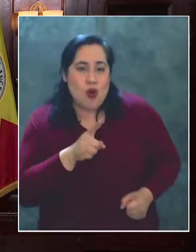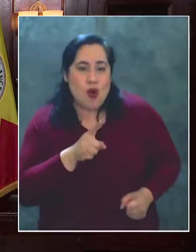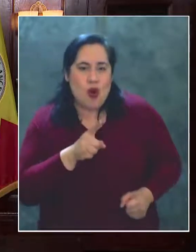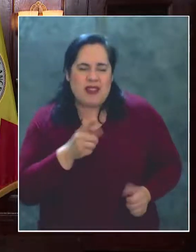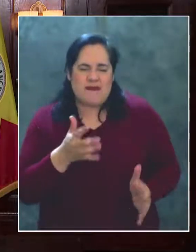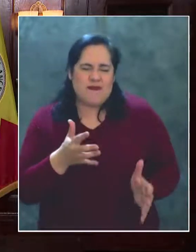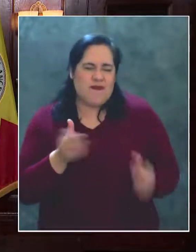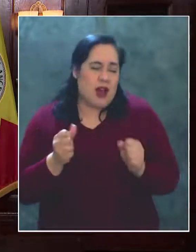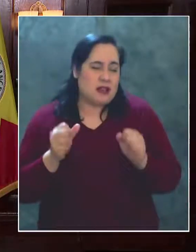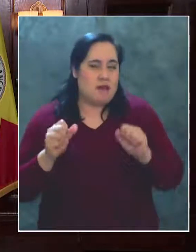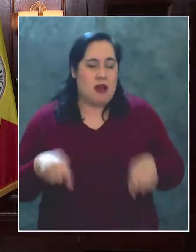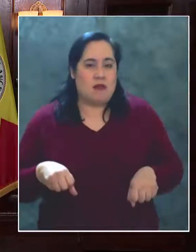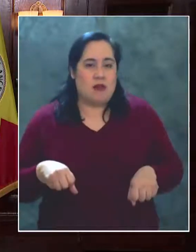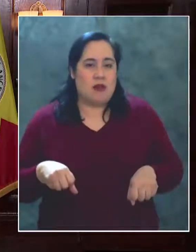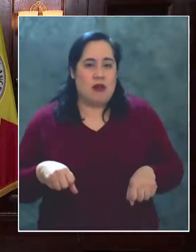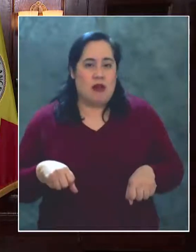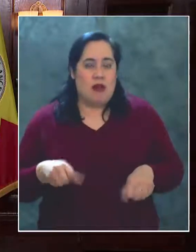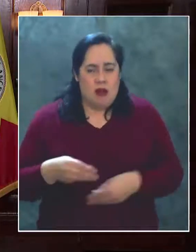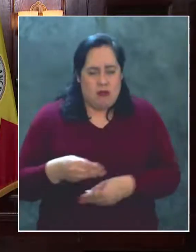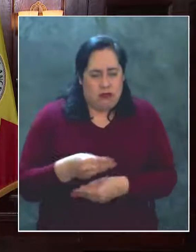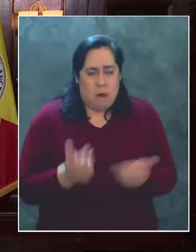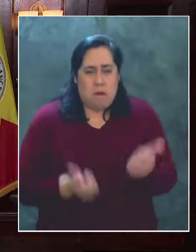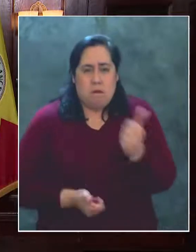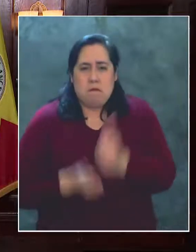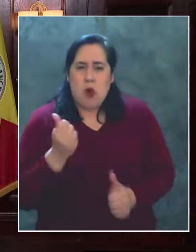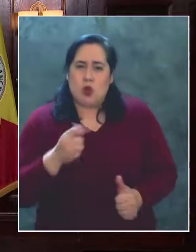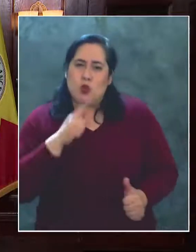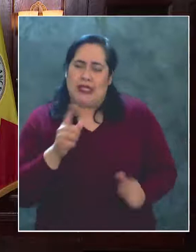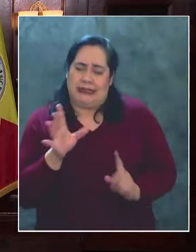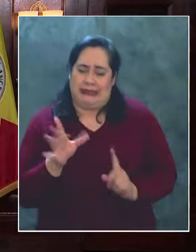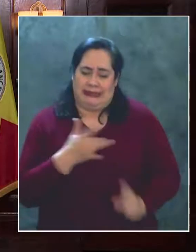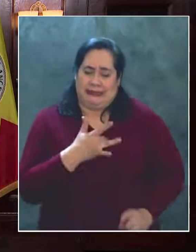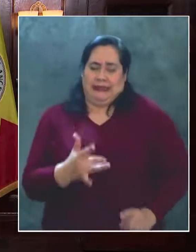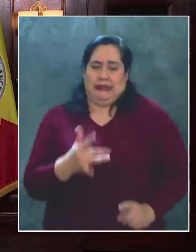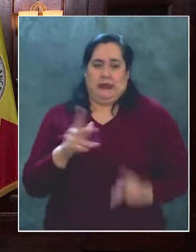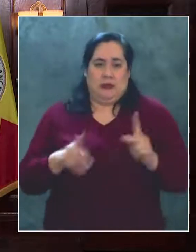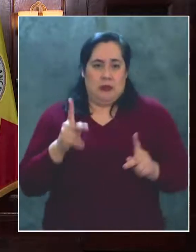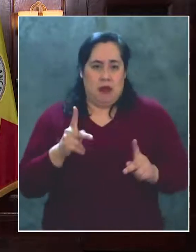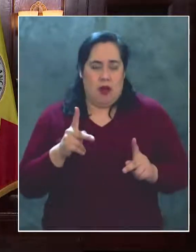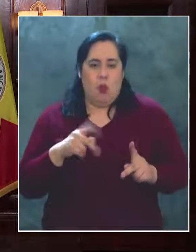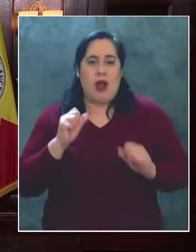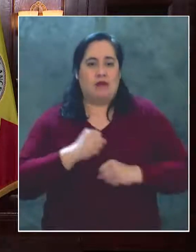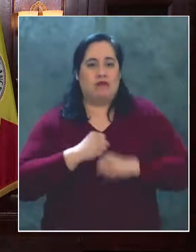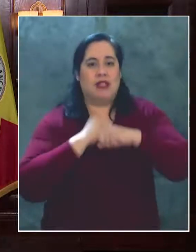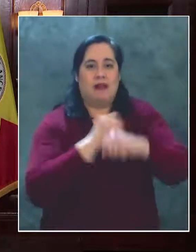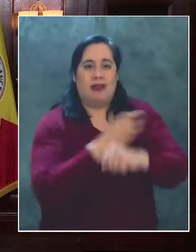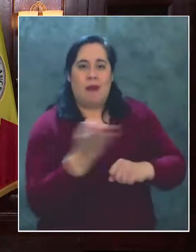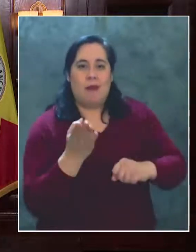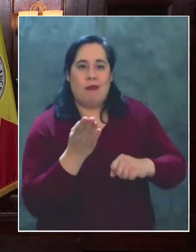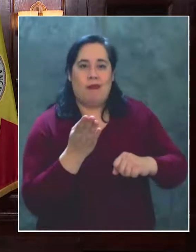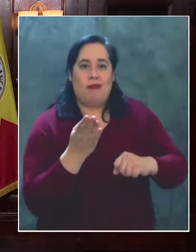AS POSSIBLE TO THE MOST VULNERABLE OF OUR PEOPLE, WE CAN PROTECT THEM AND MOVE OUR ECONOMY FORWARD.